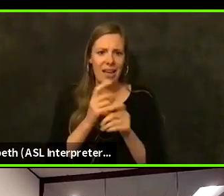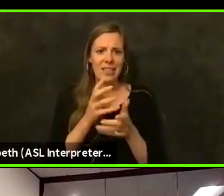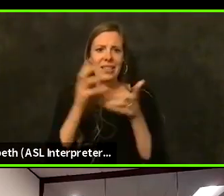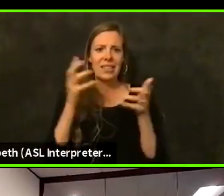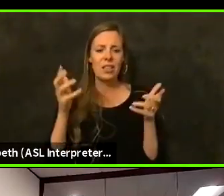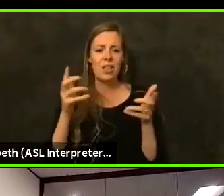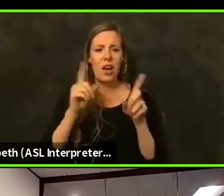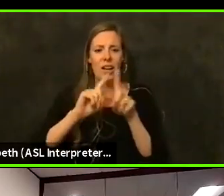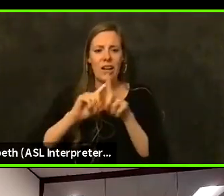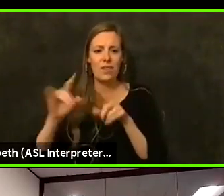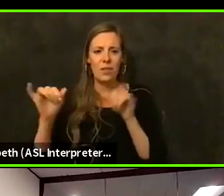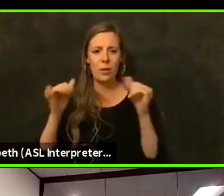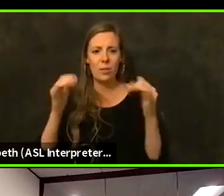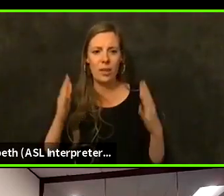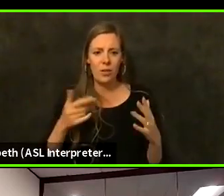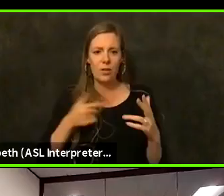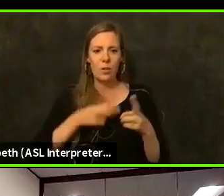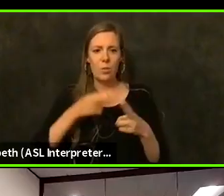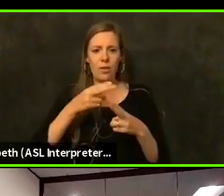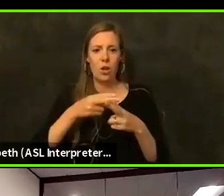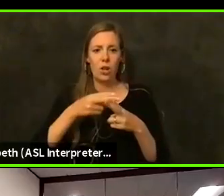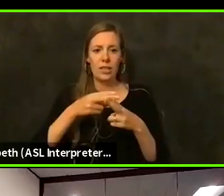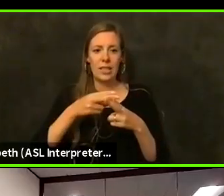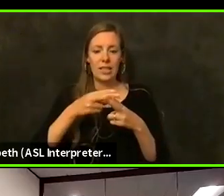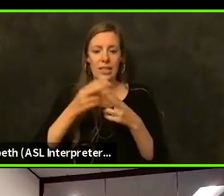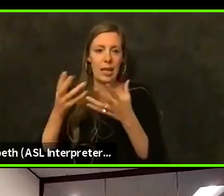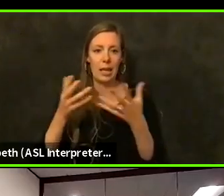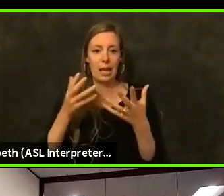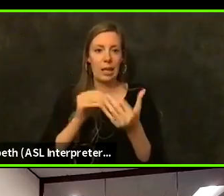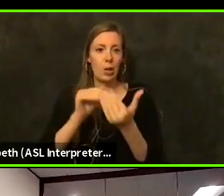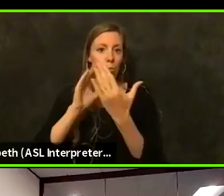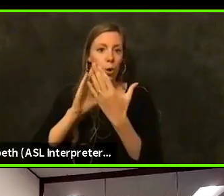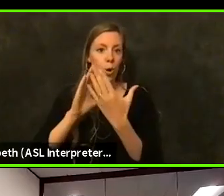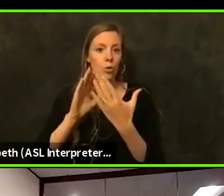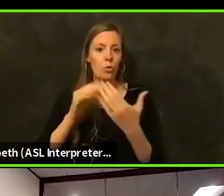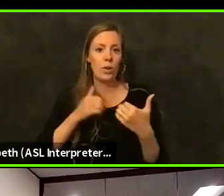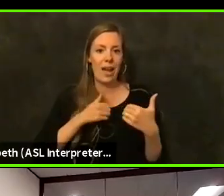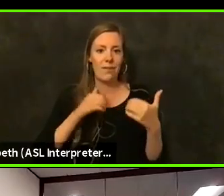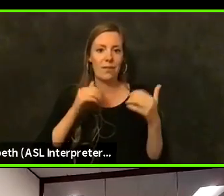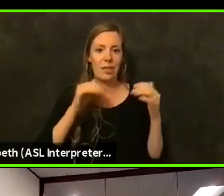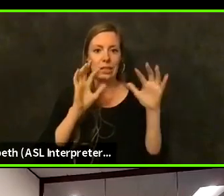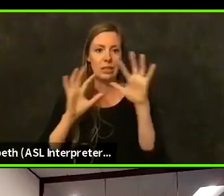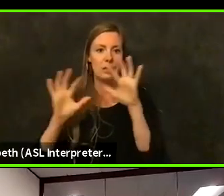And we've sort of called it a constellation approach. We're going to be shifting from this constellation approach where we work with